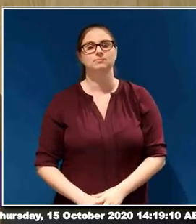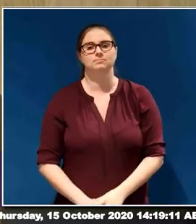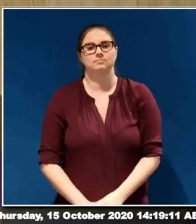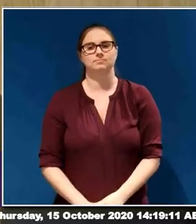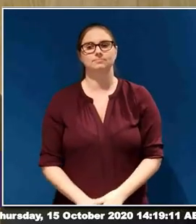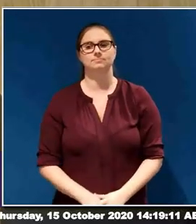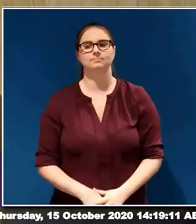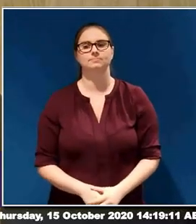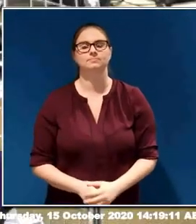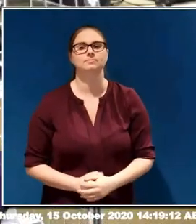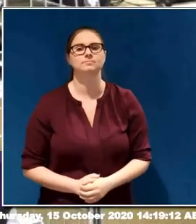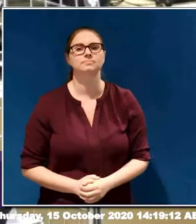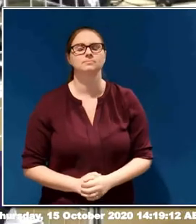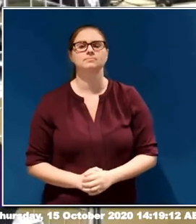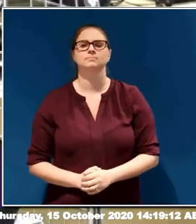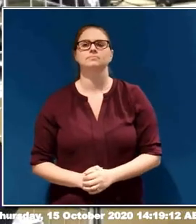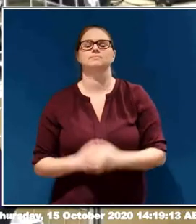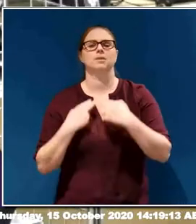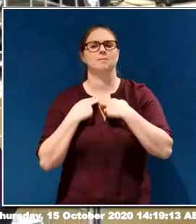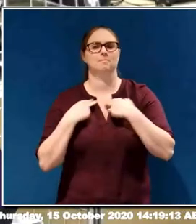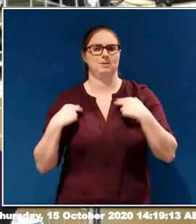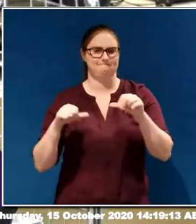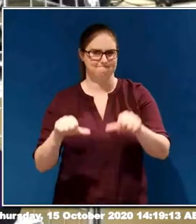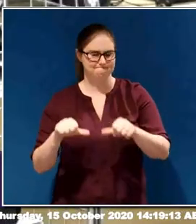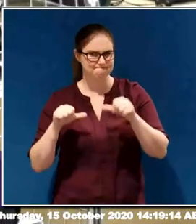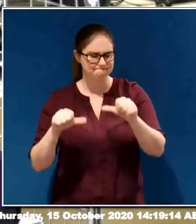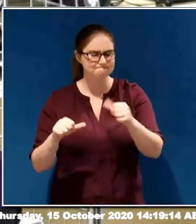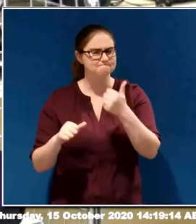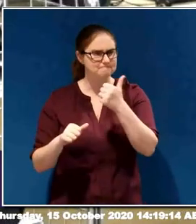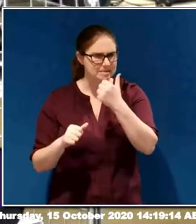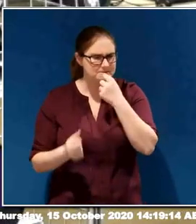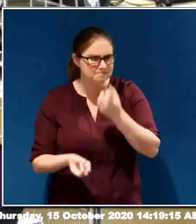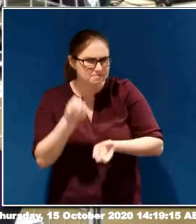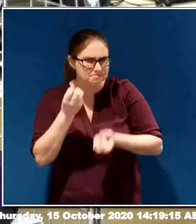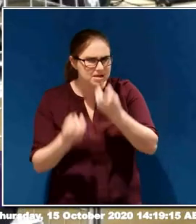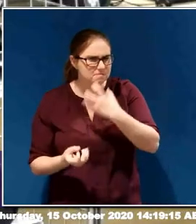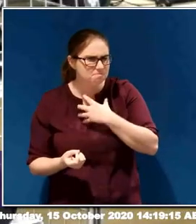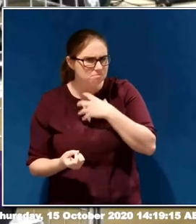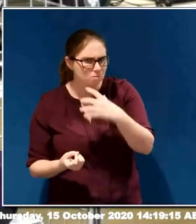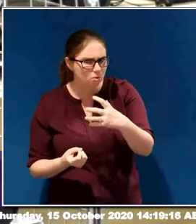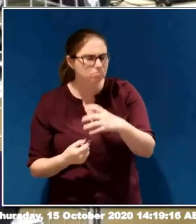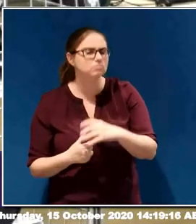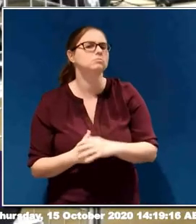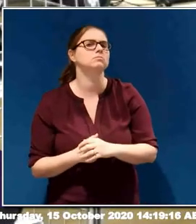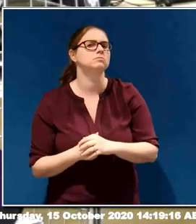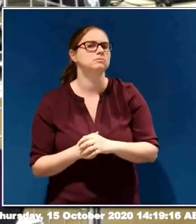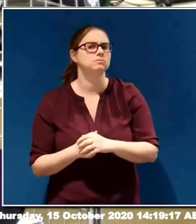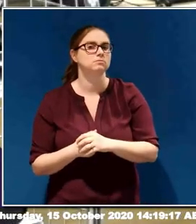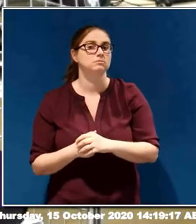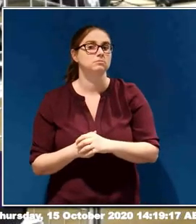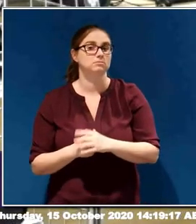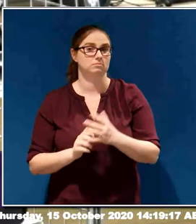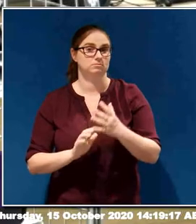So the process involved a notice being issued by the principal